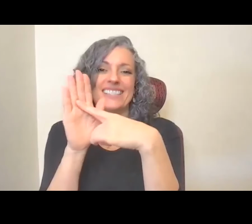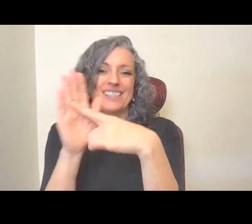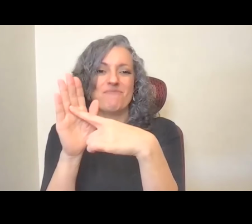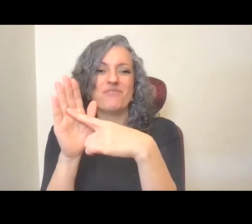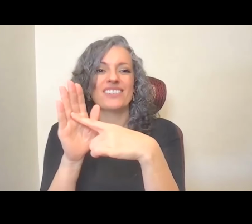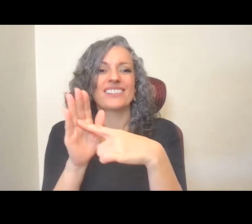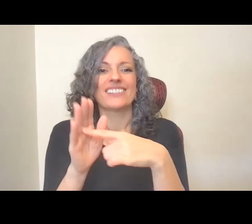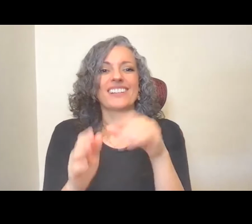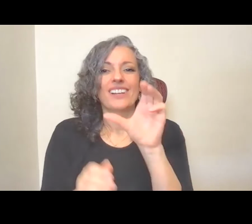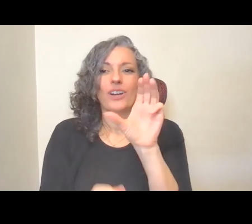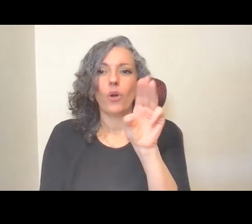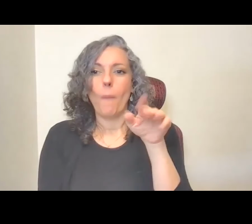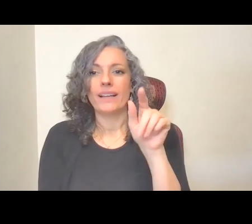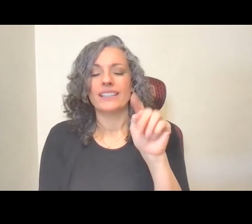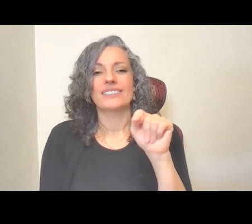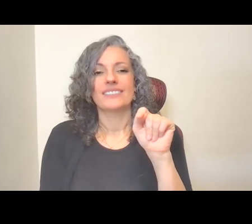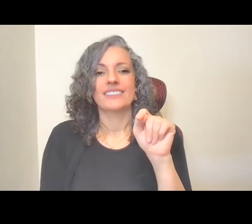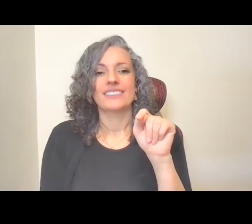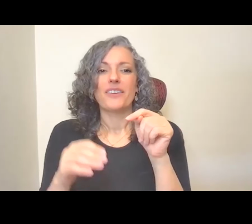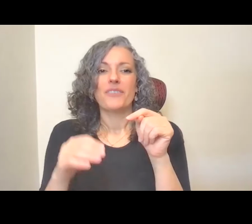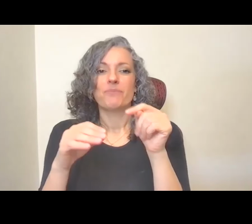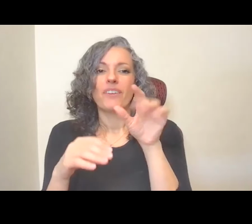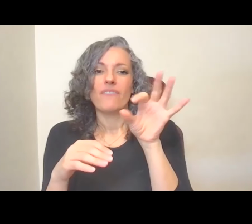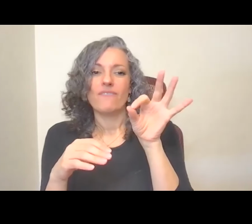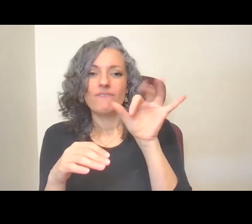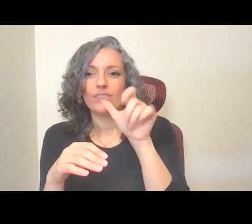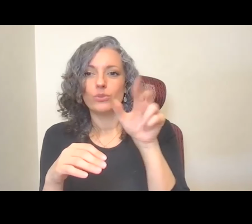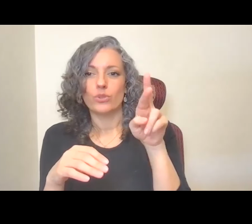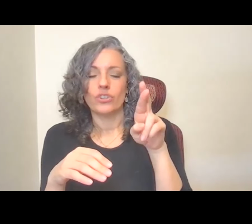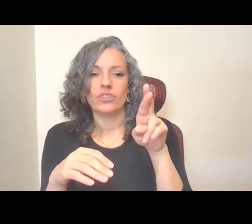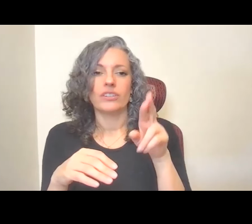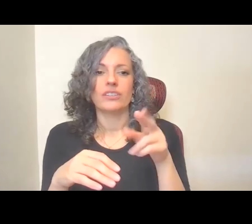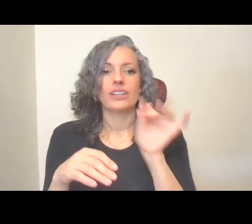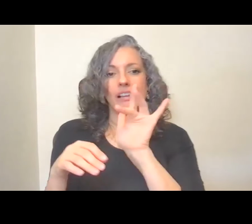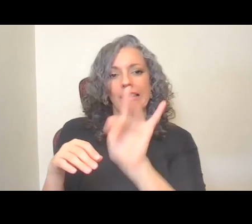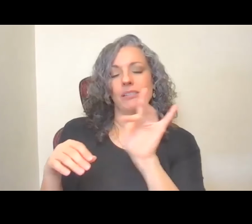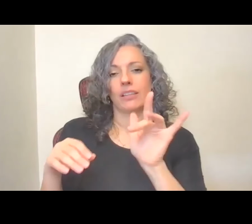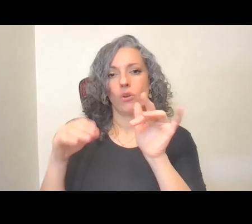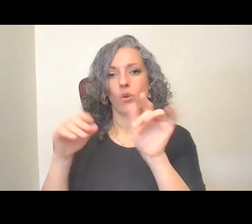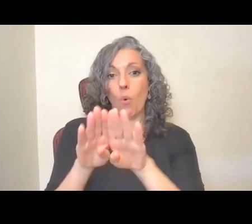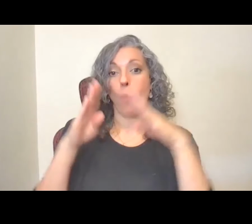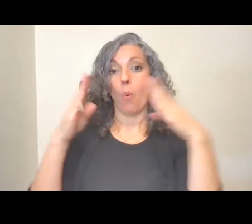You click on a button and it will open a list of check boxes and you can check and uncheck.